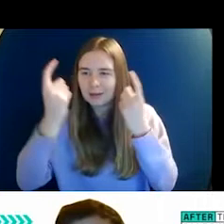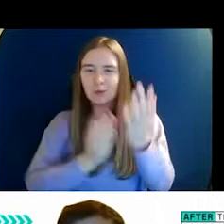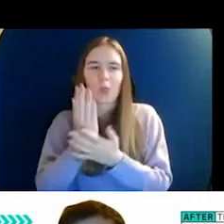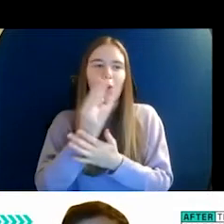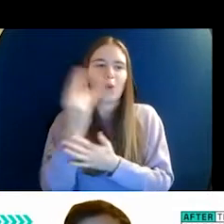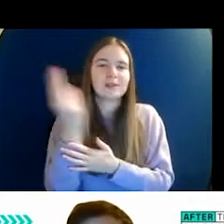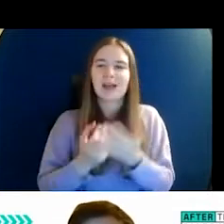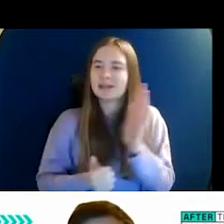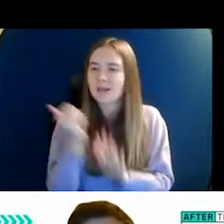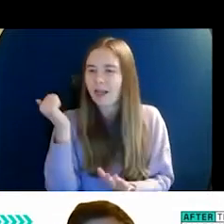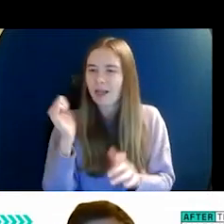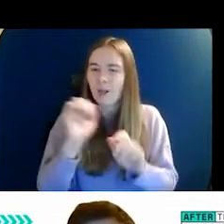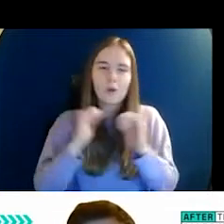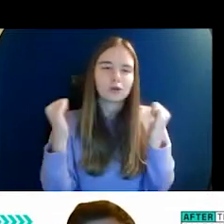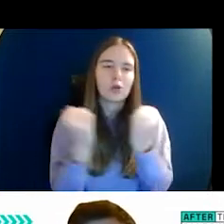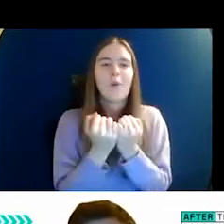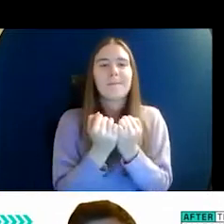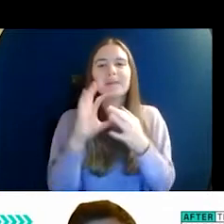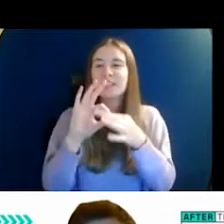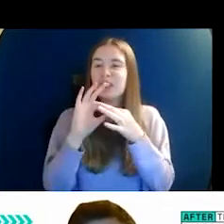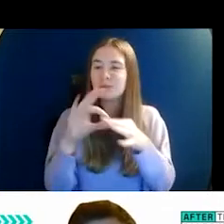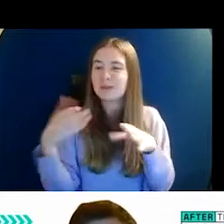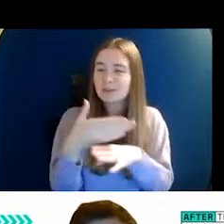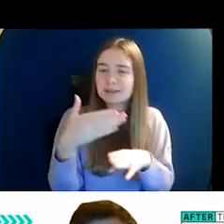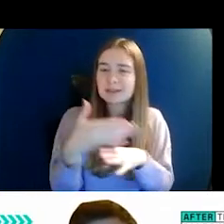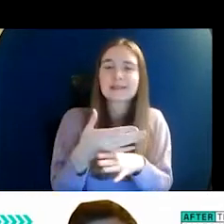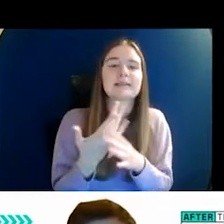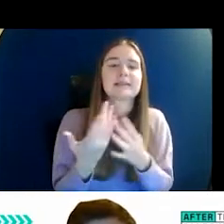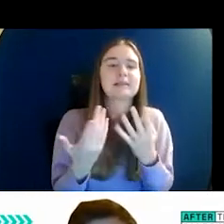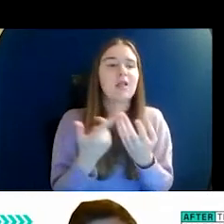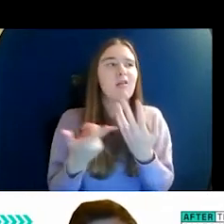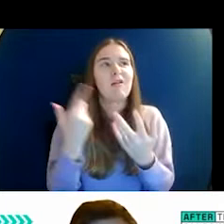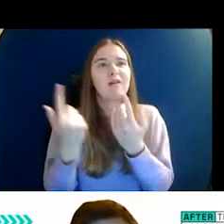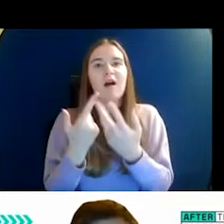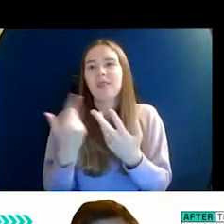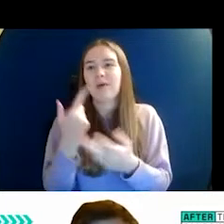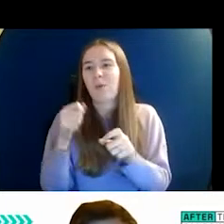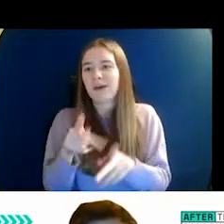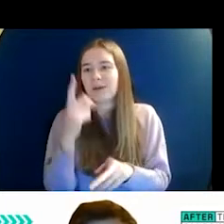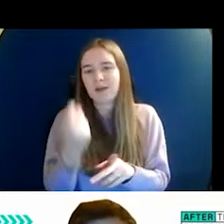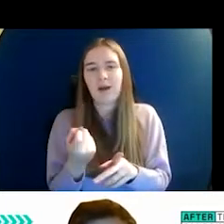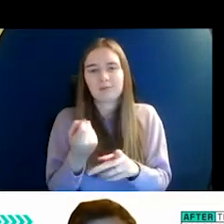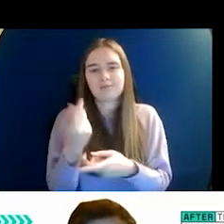workshops, engagement exercises, and lots of other ways of doing that as well.